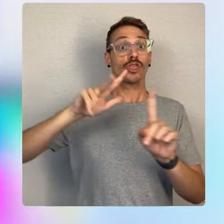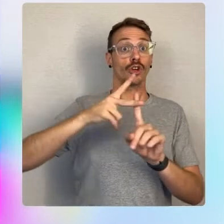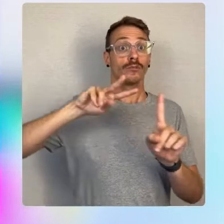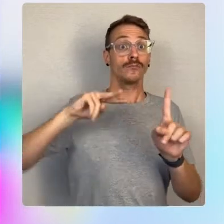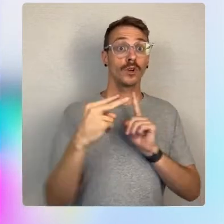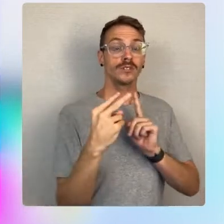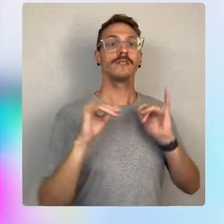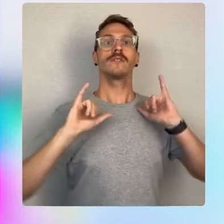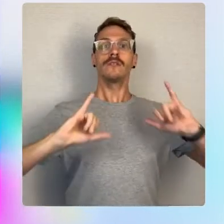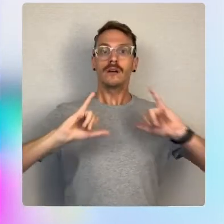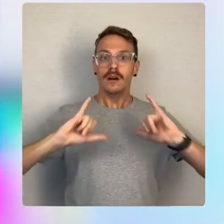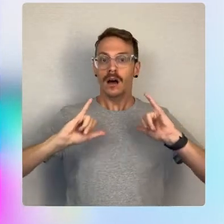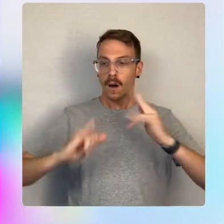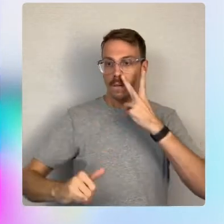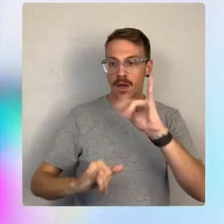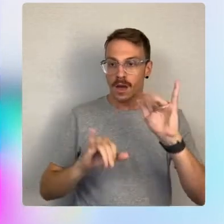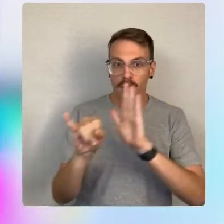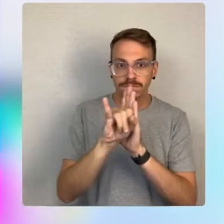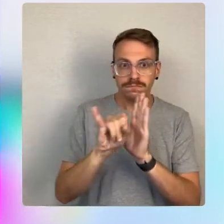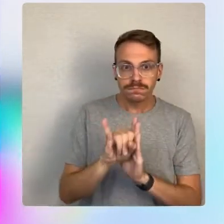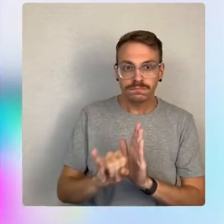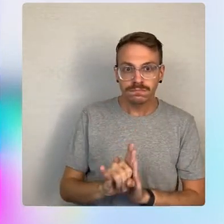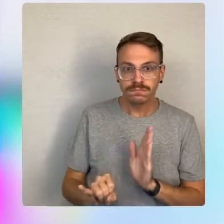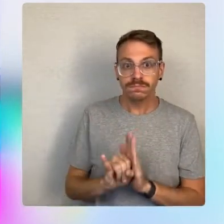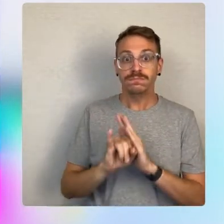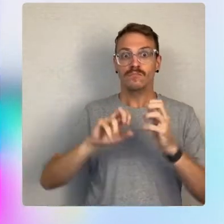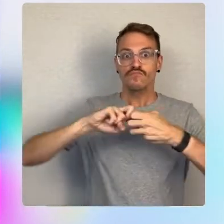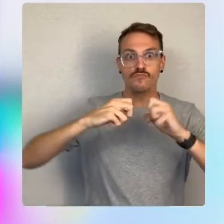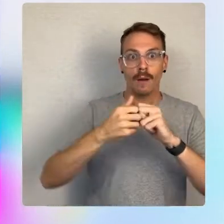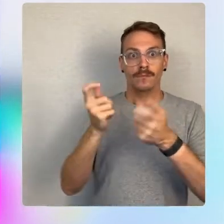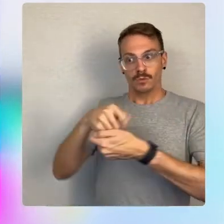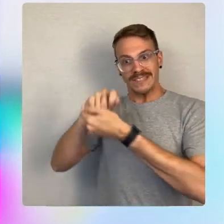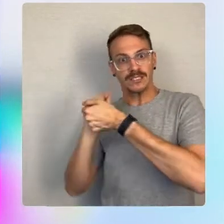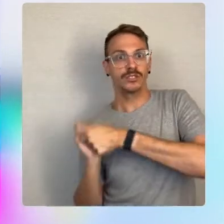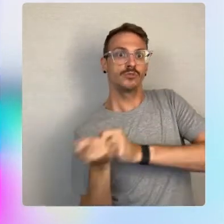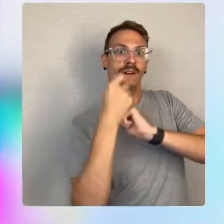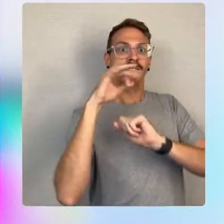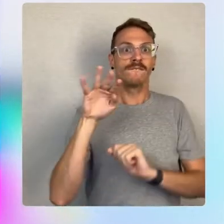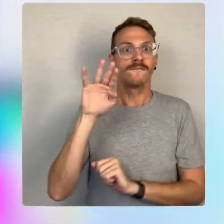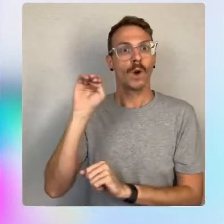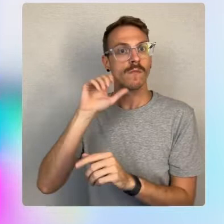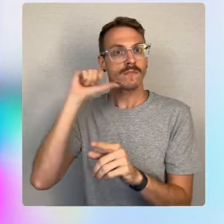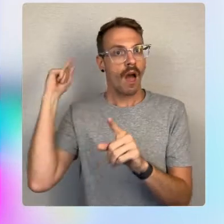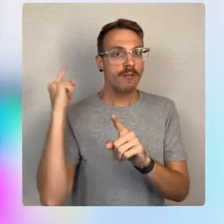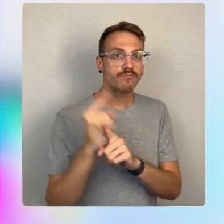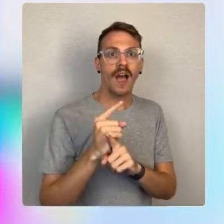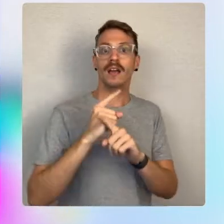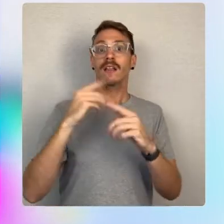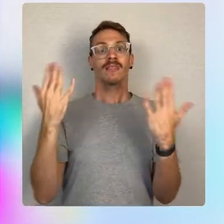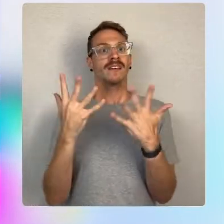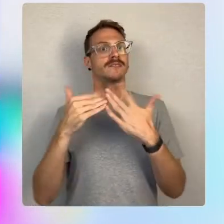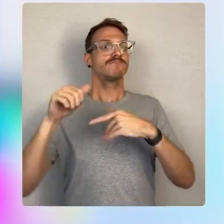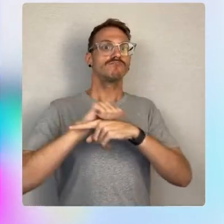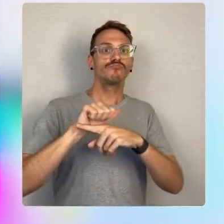enabled them to kind of identify swing issues or things that they were working on, or just kind of body movements